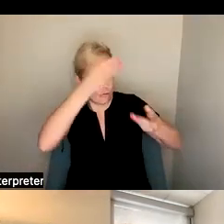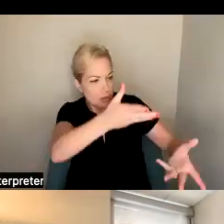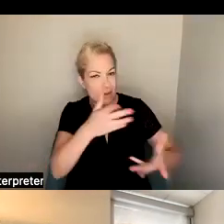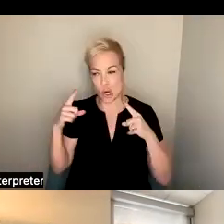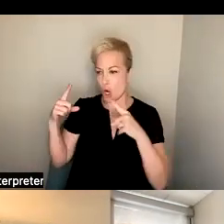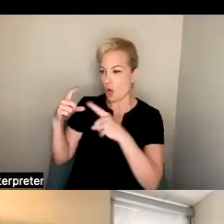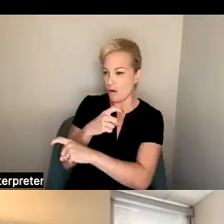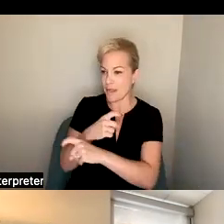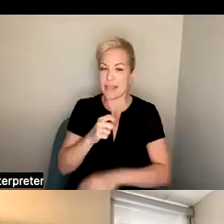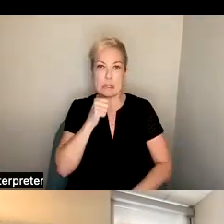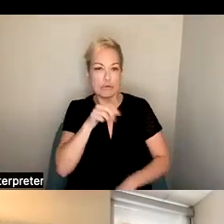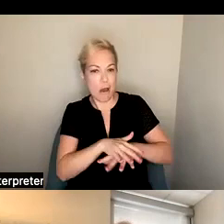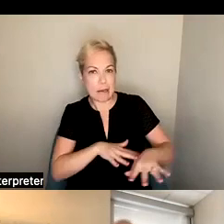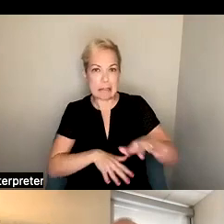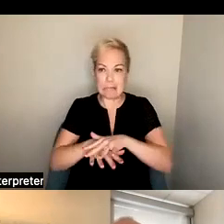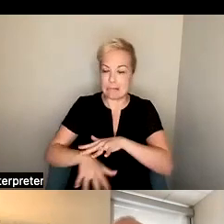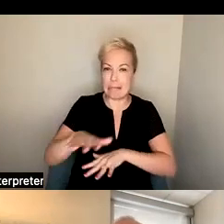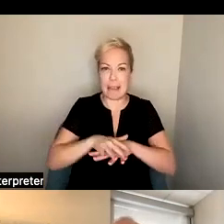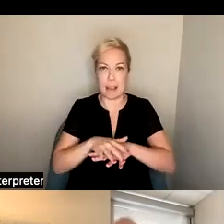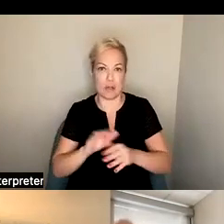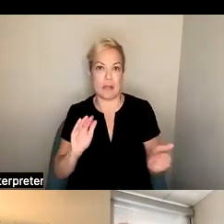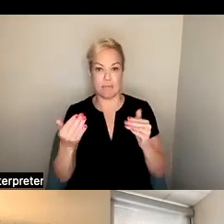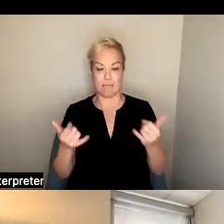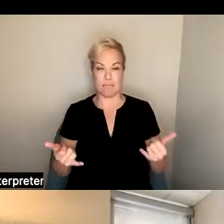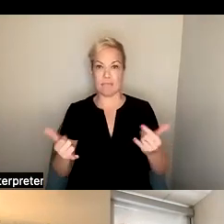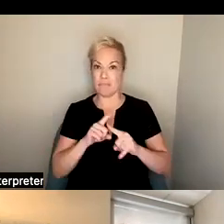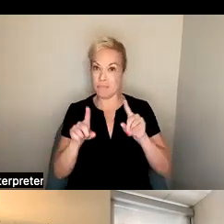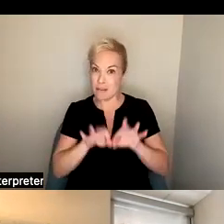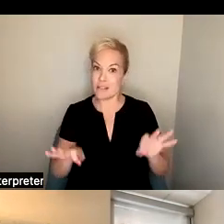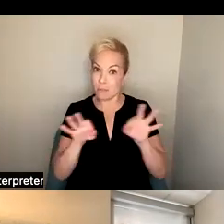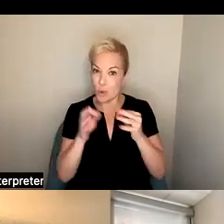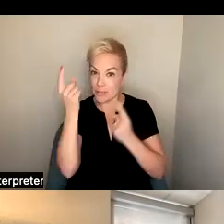and this is a really imperative fundamental point to to contemplate, that once we go back - for